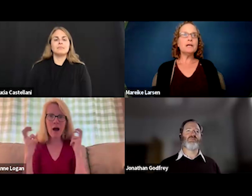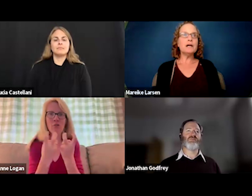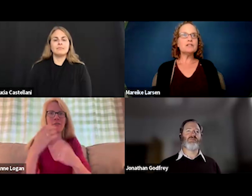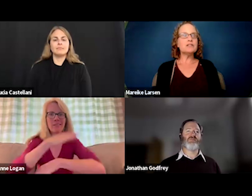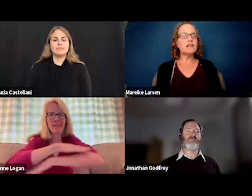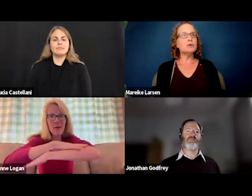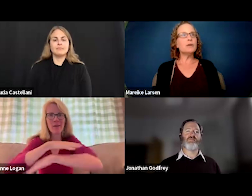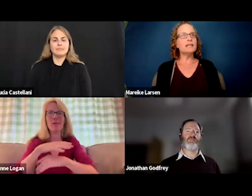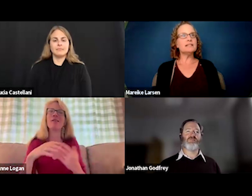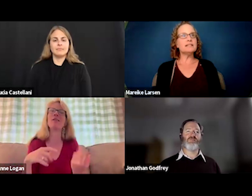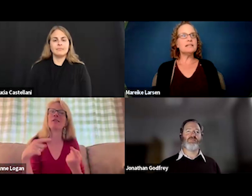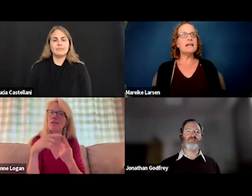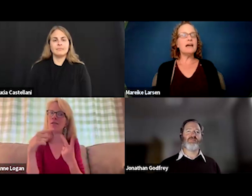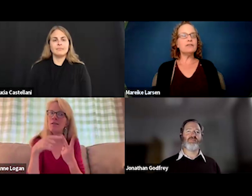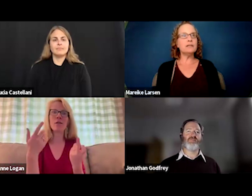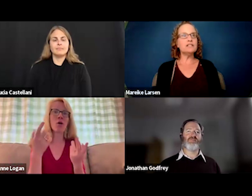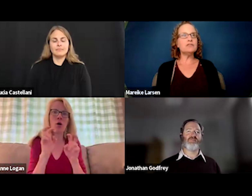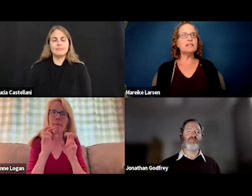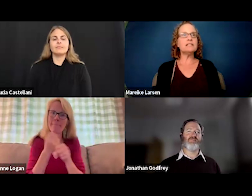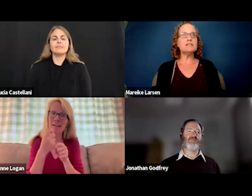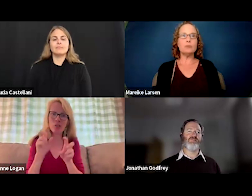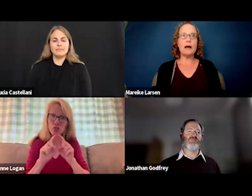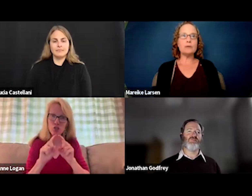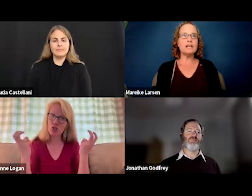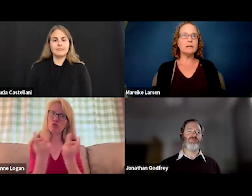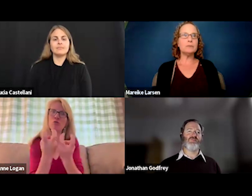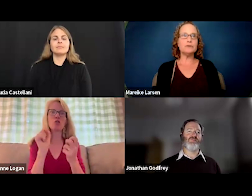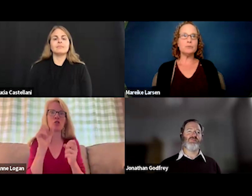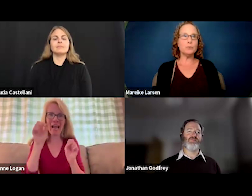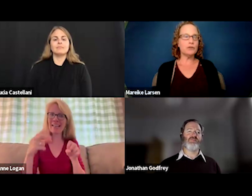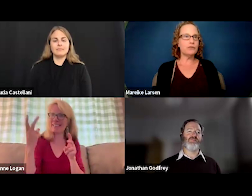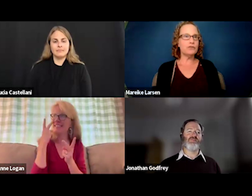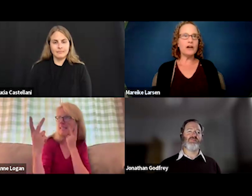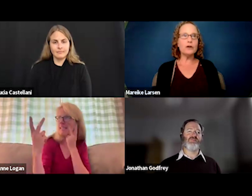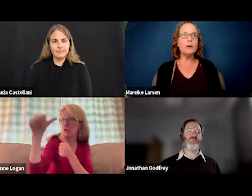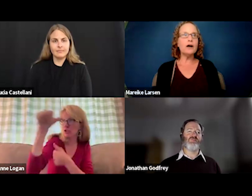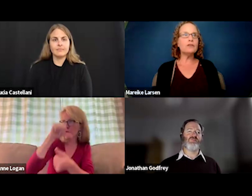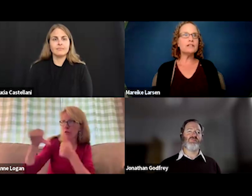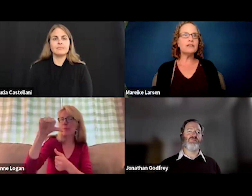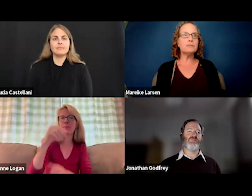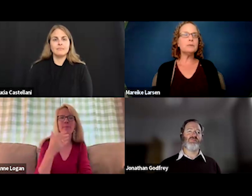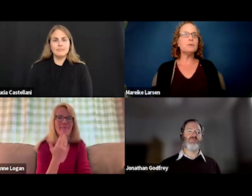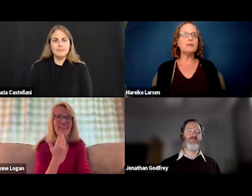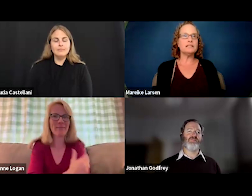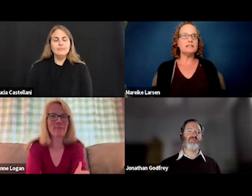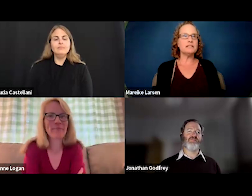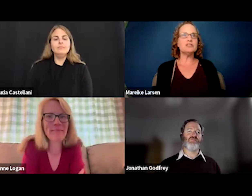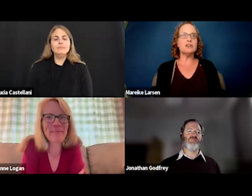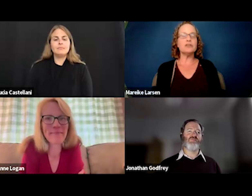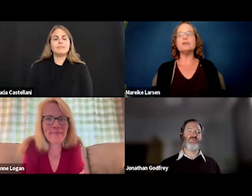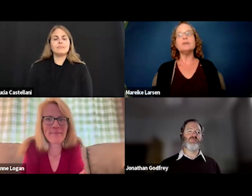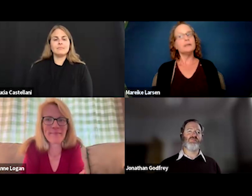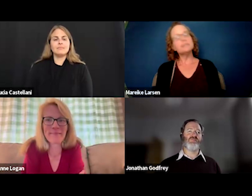because then you can see everybody's faces. Round tables work very well for deaf people. We can see each other.